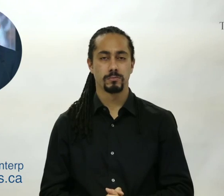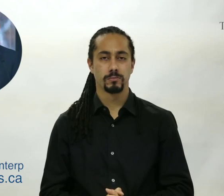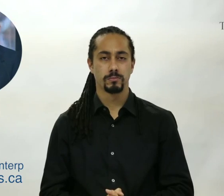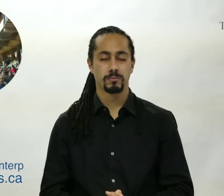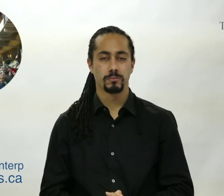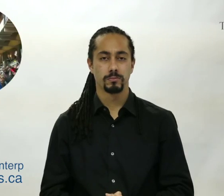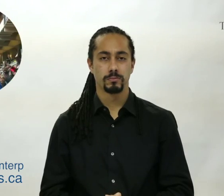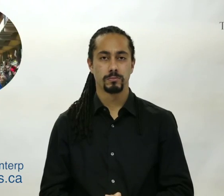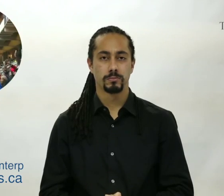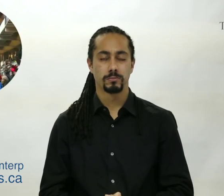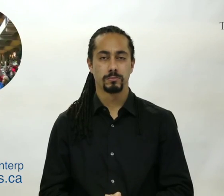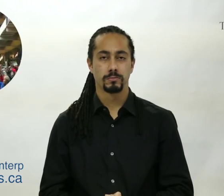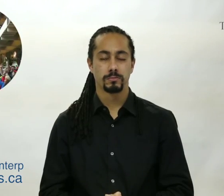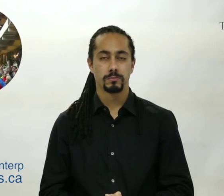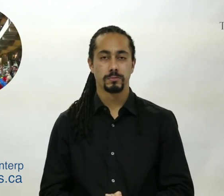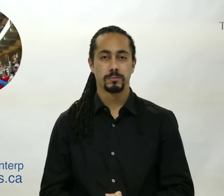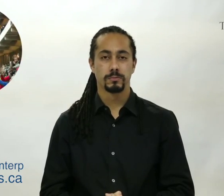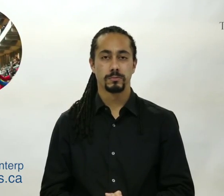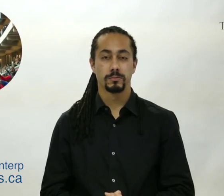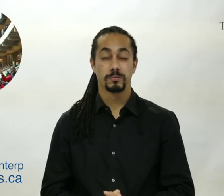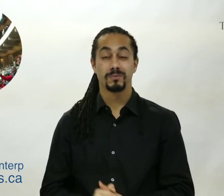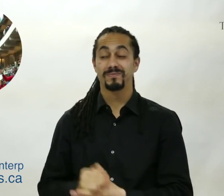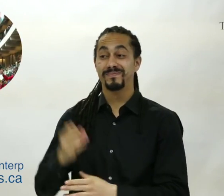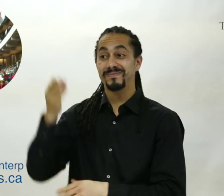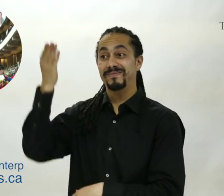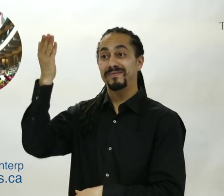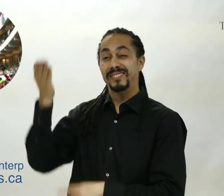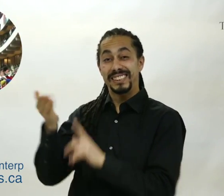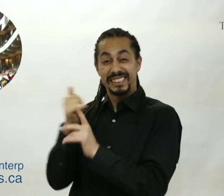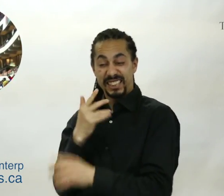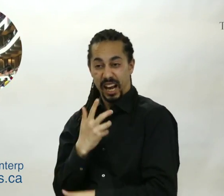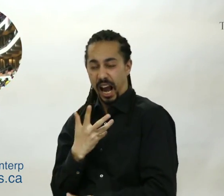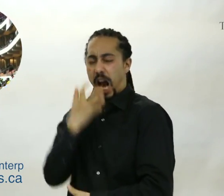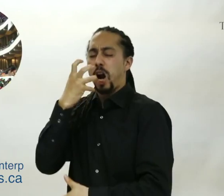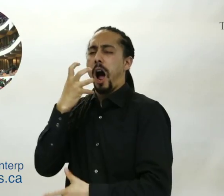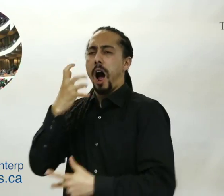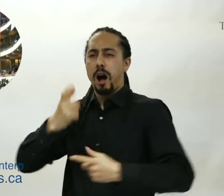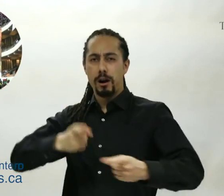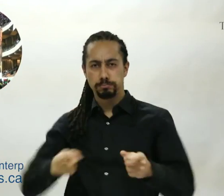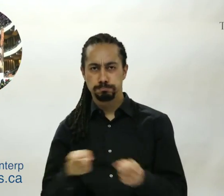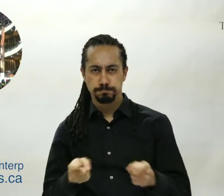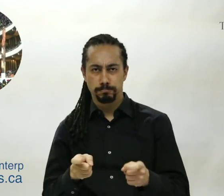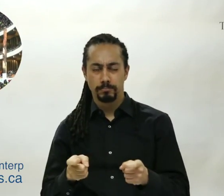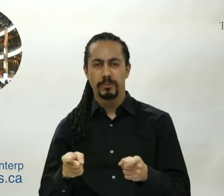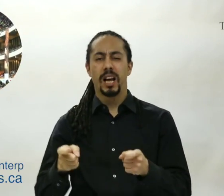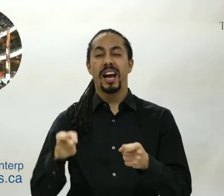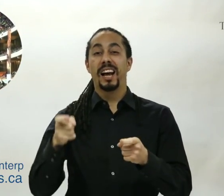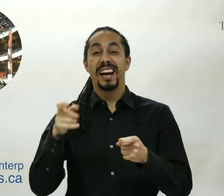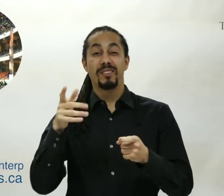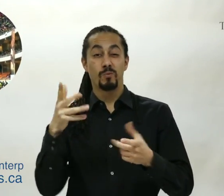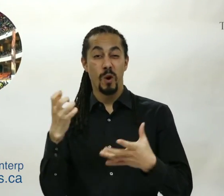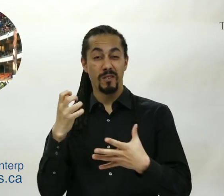Madiba disciplined his anger and channeled his desire to fight into organization,